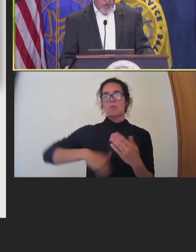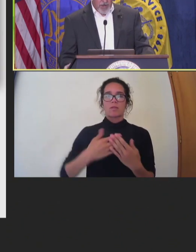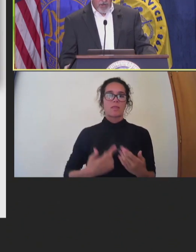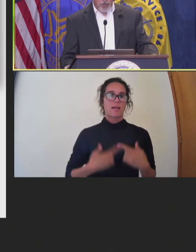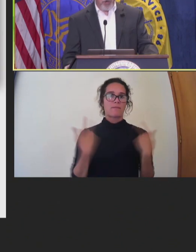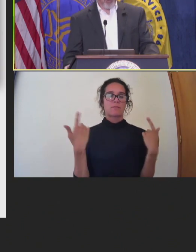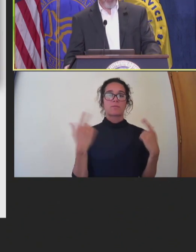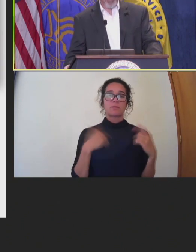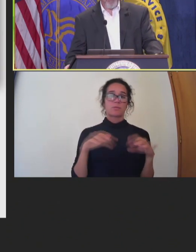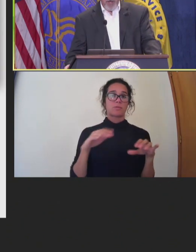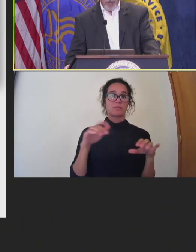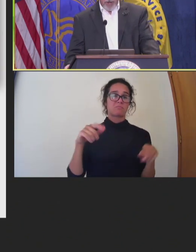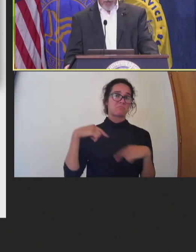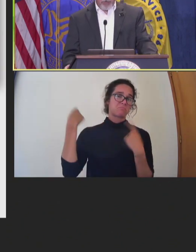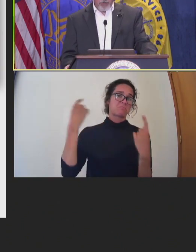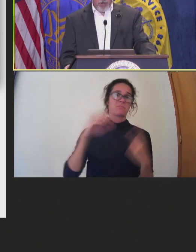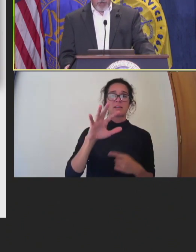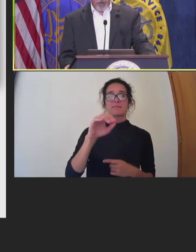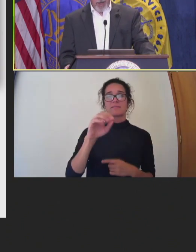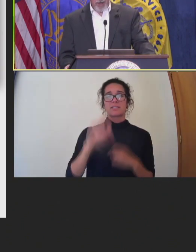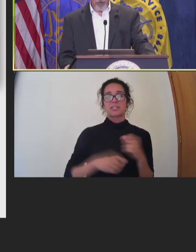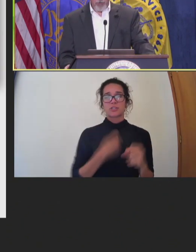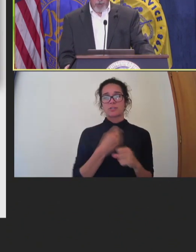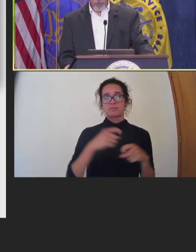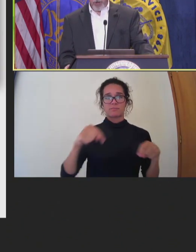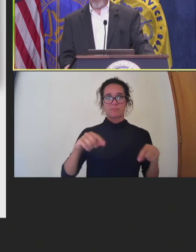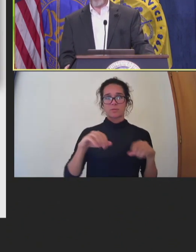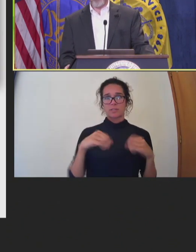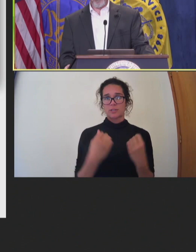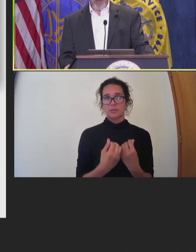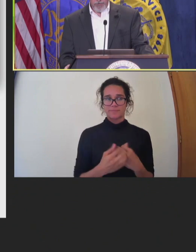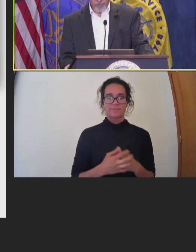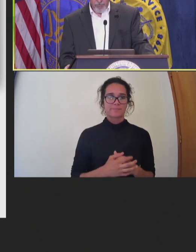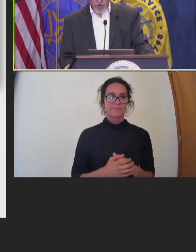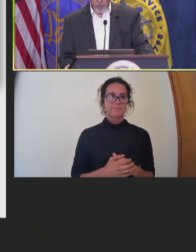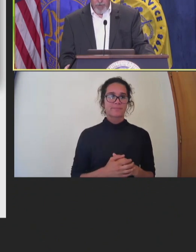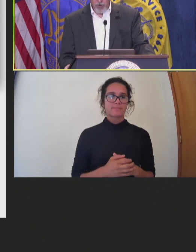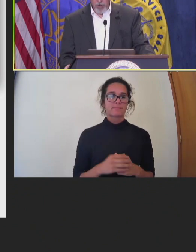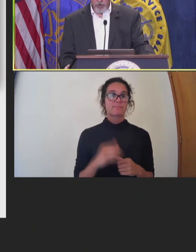Each year, NFID has conducted a nationally representative survey to help better